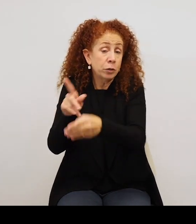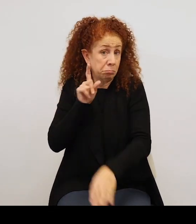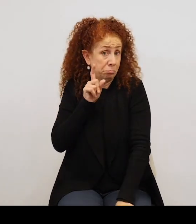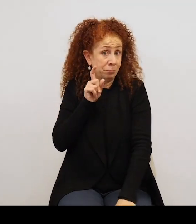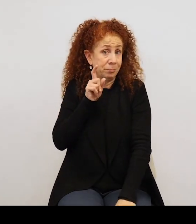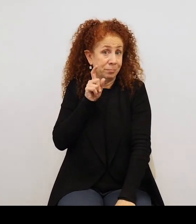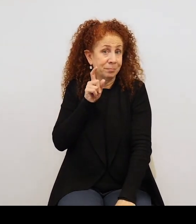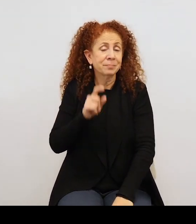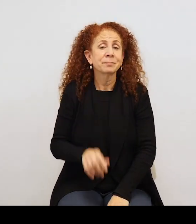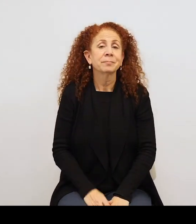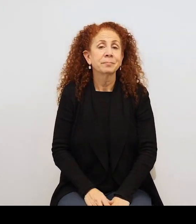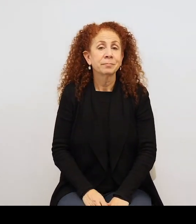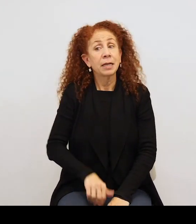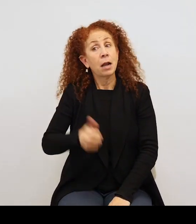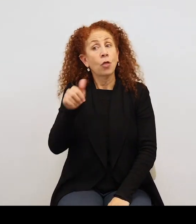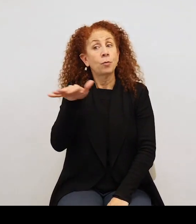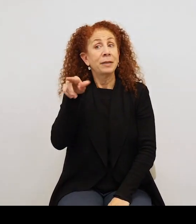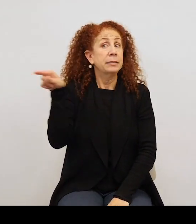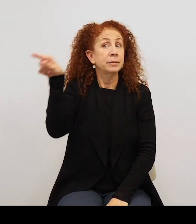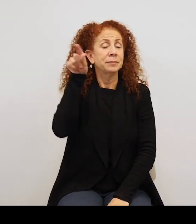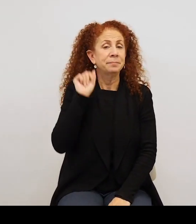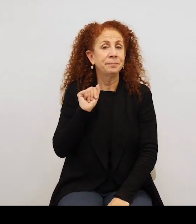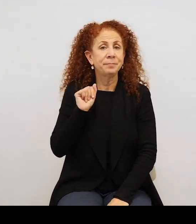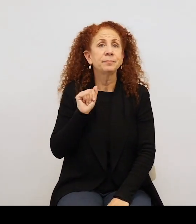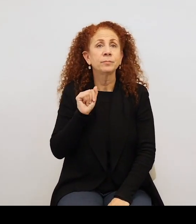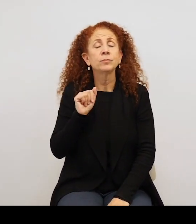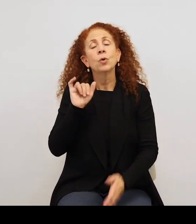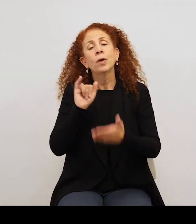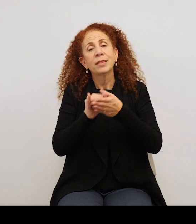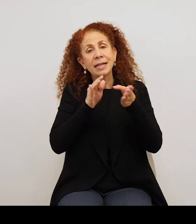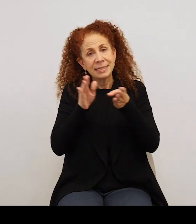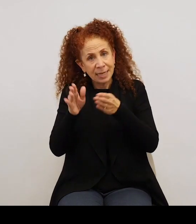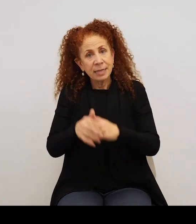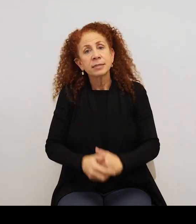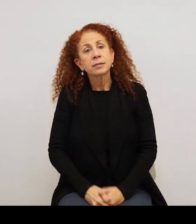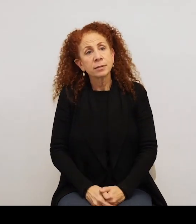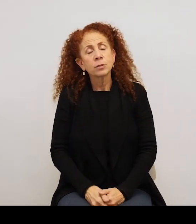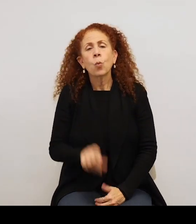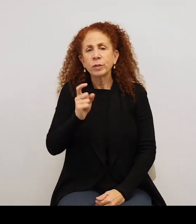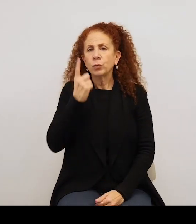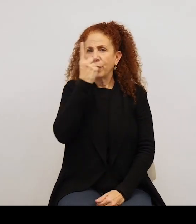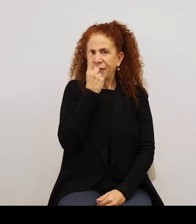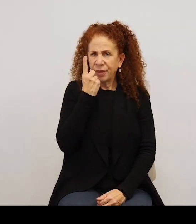and populations elsewhere? So in that sense, we need to think the urban in a larger